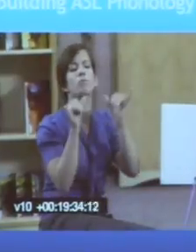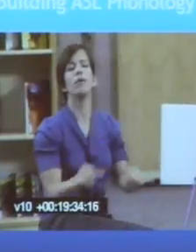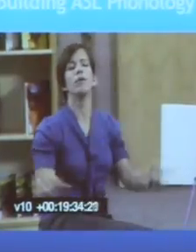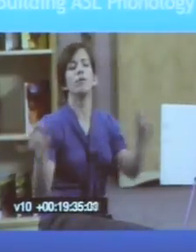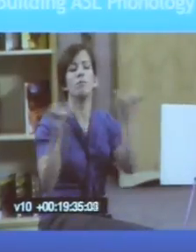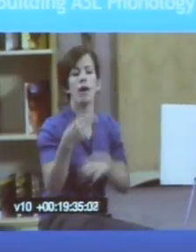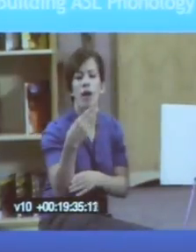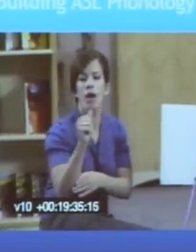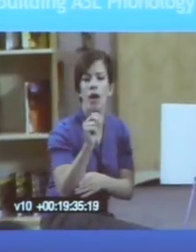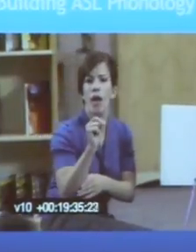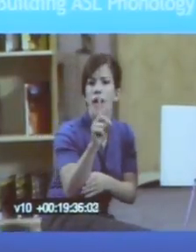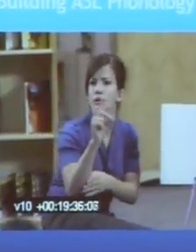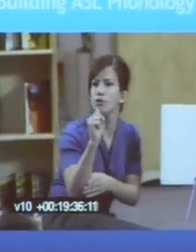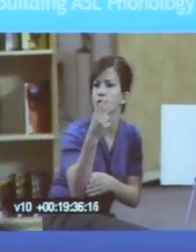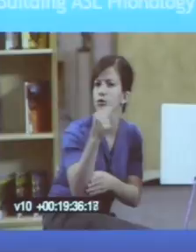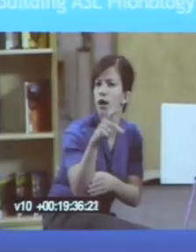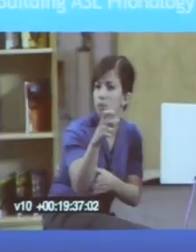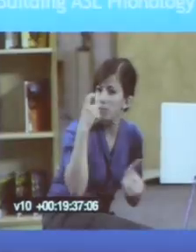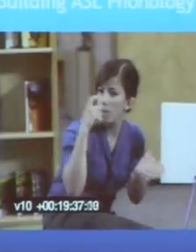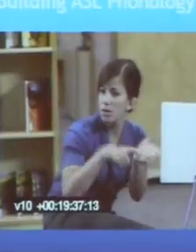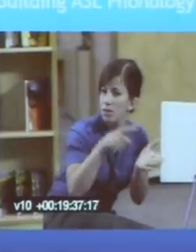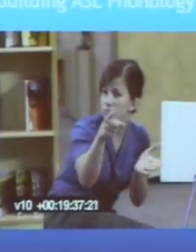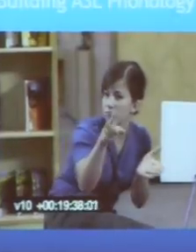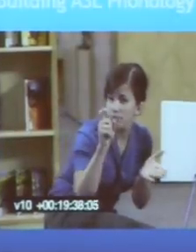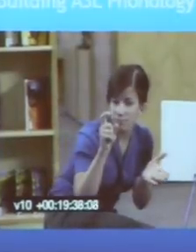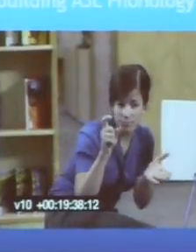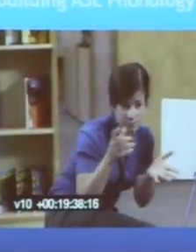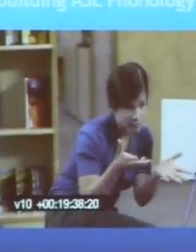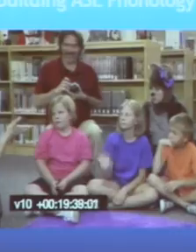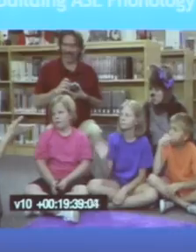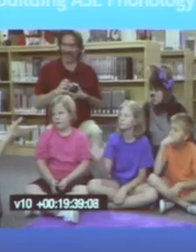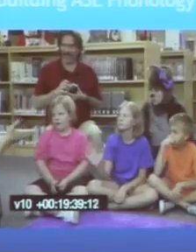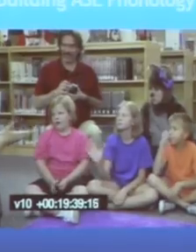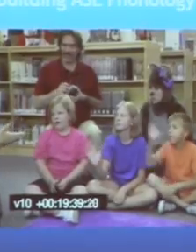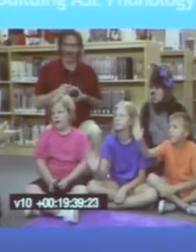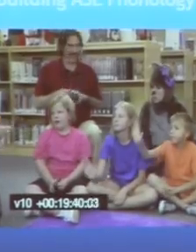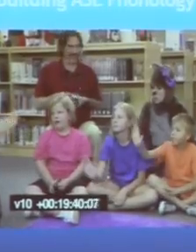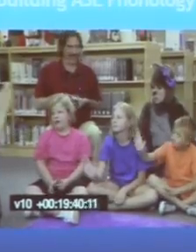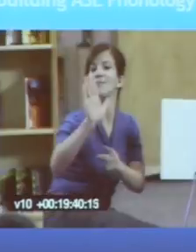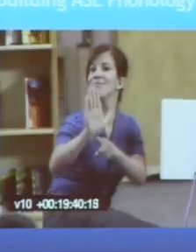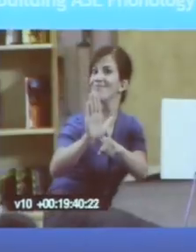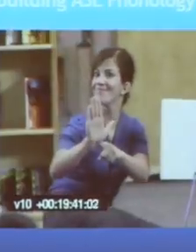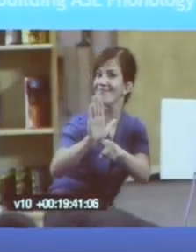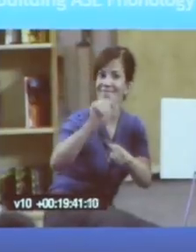Now, what hand shapes came up in the story? Can anybody tell me?